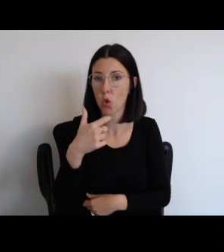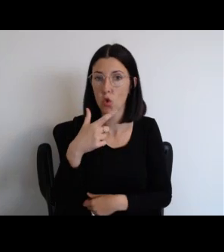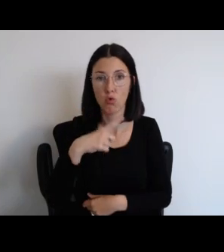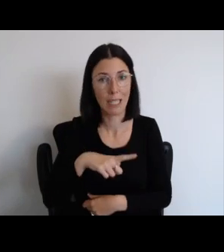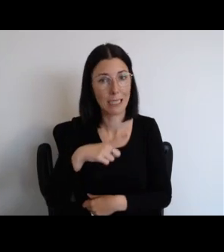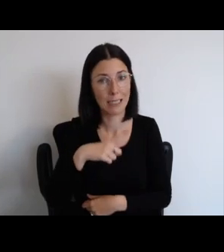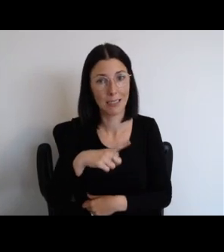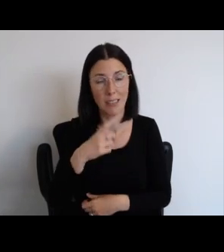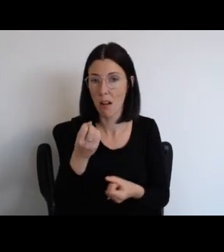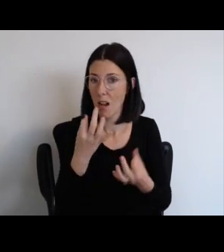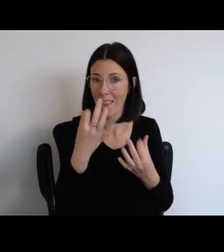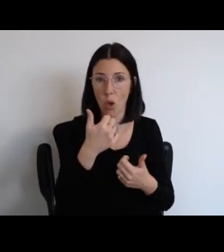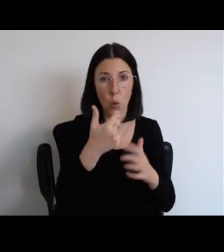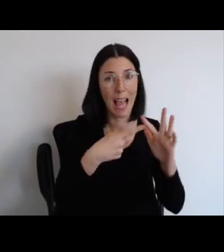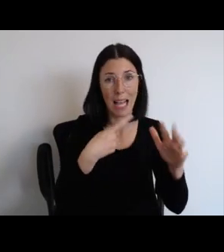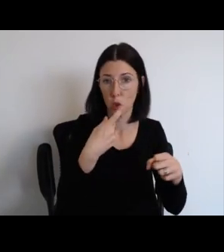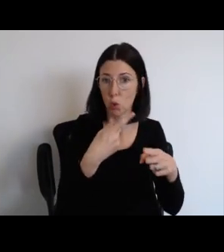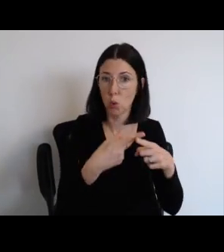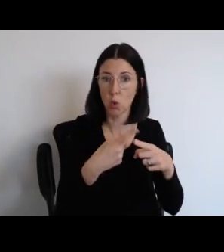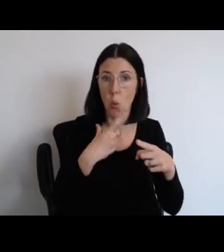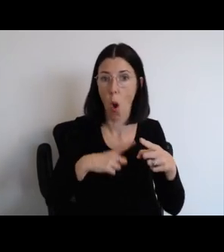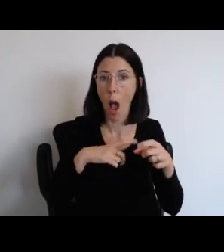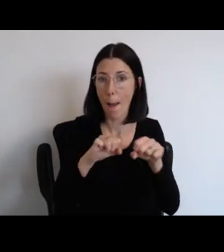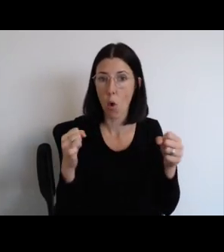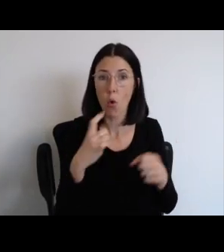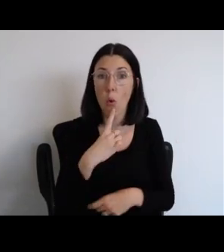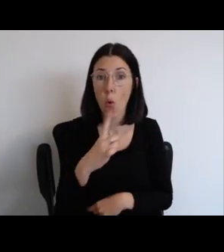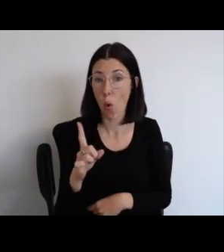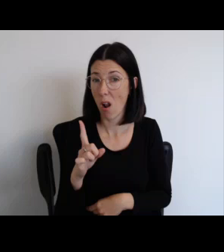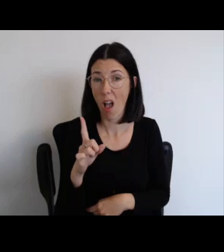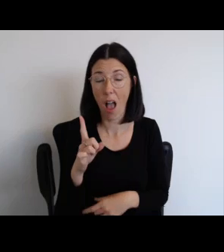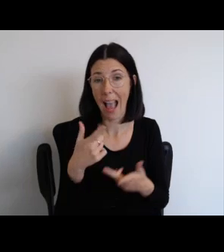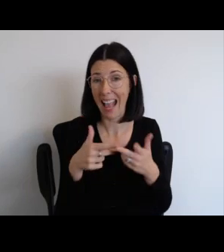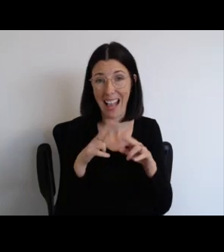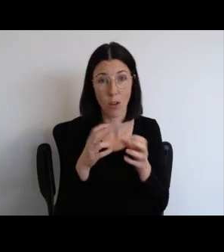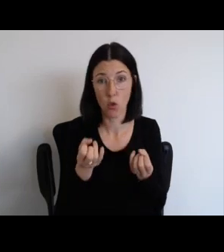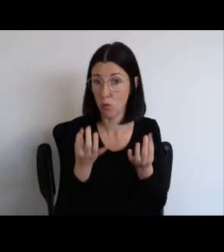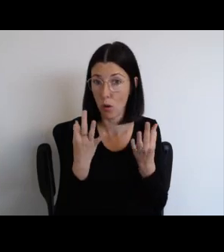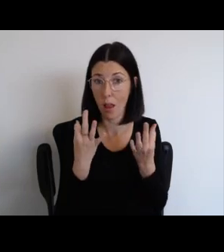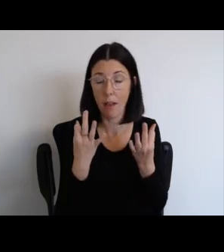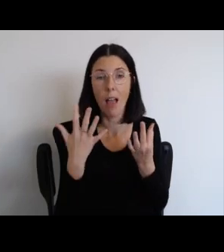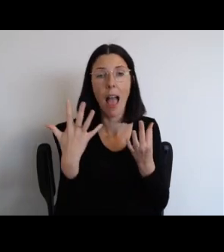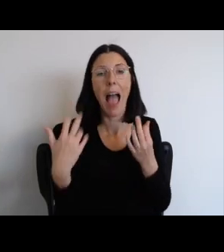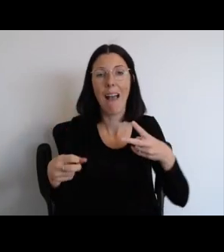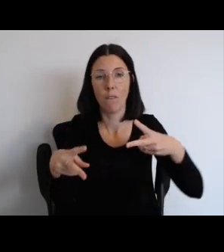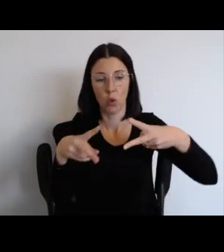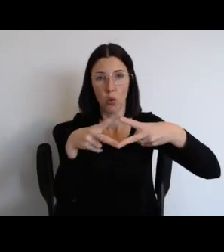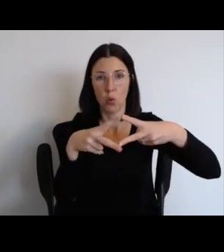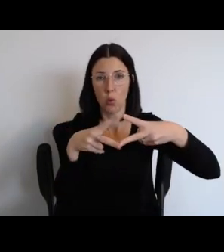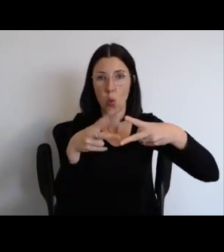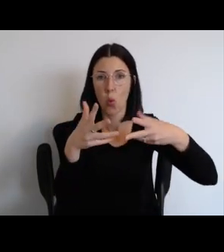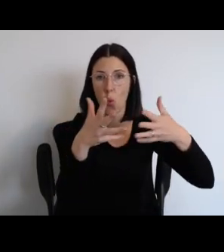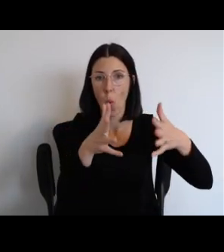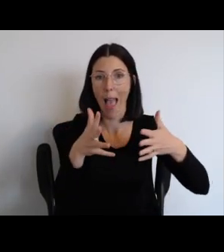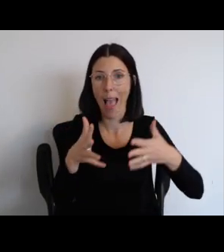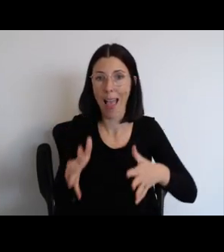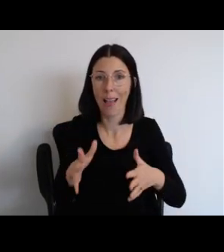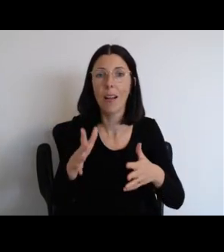orders then um there's a two-tiered way that the court can deal with the punishment that should be